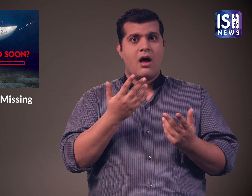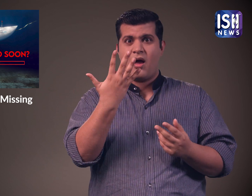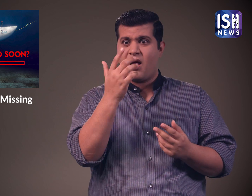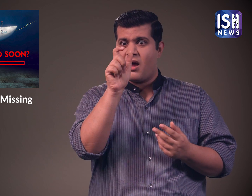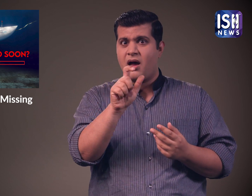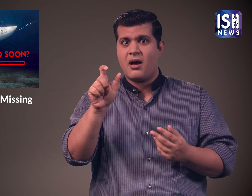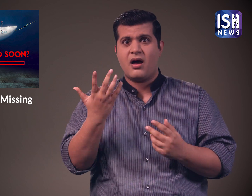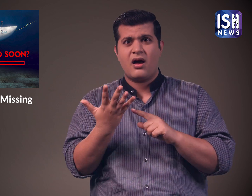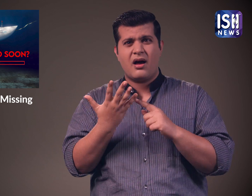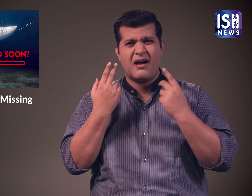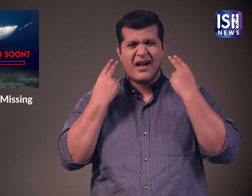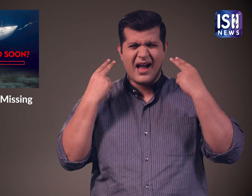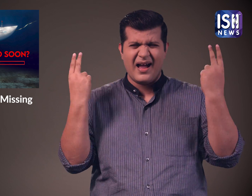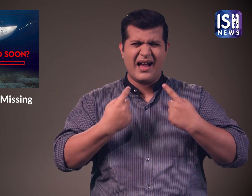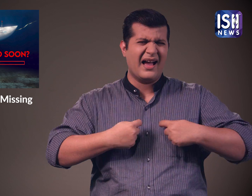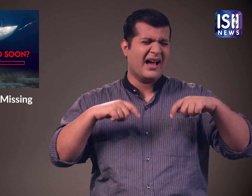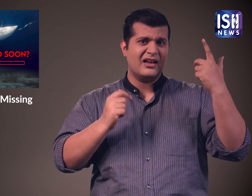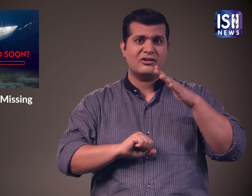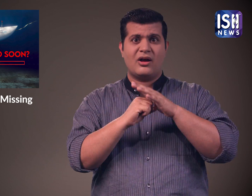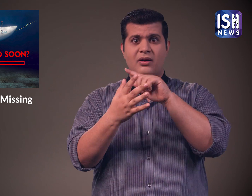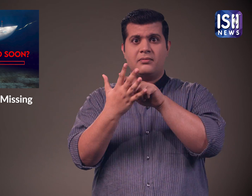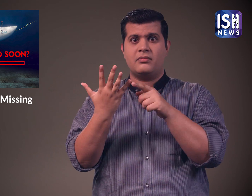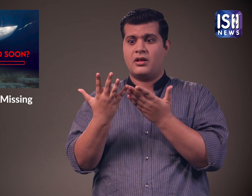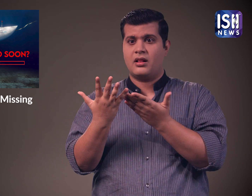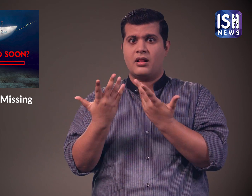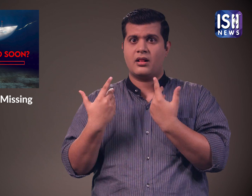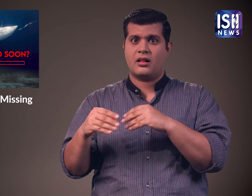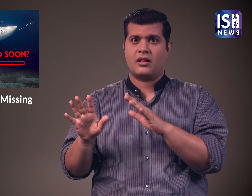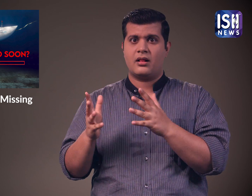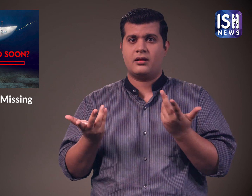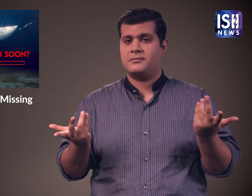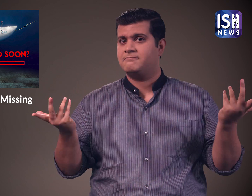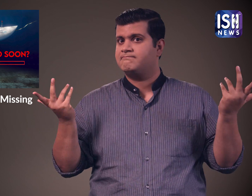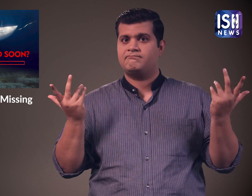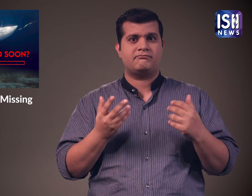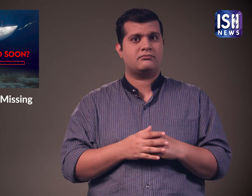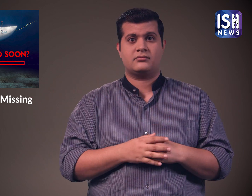all the 5 billionaires aboard will be doomed to death if this happens.